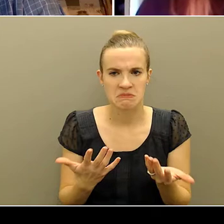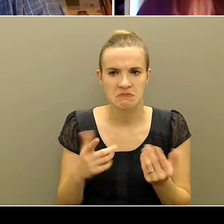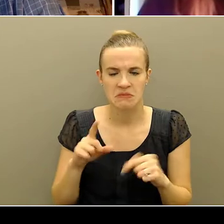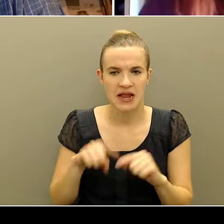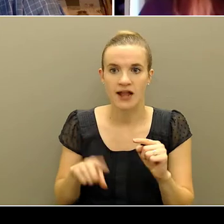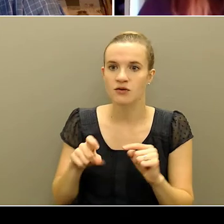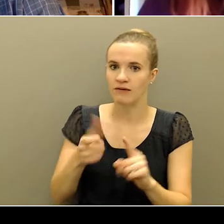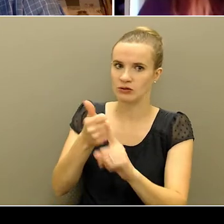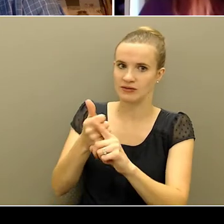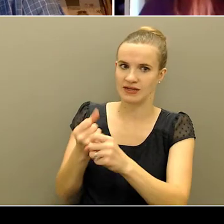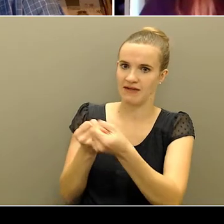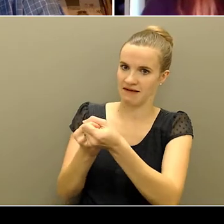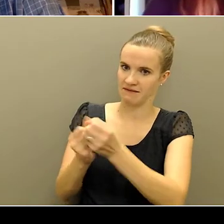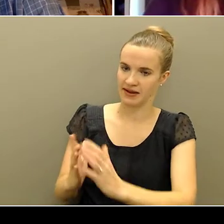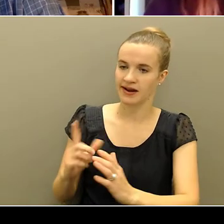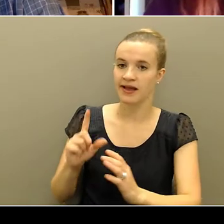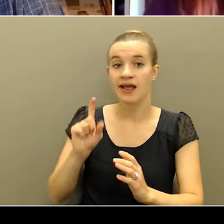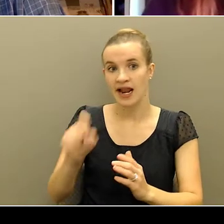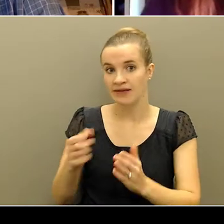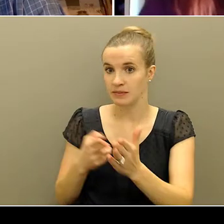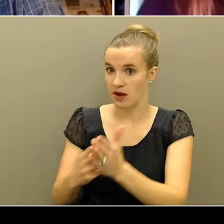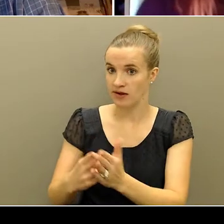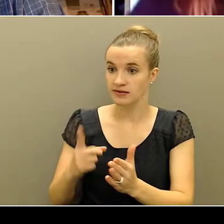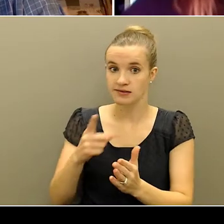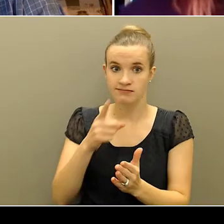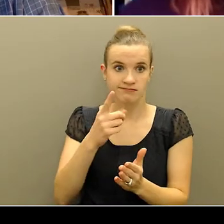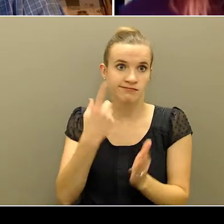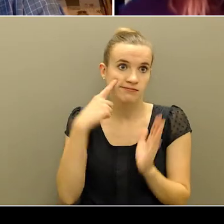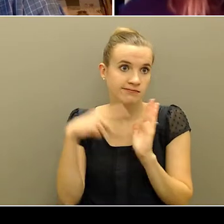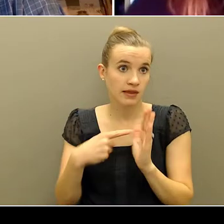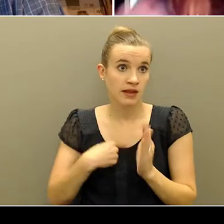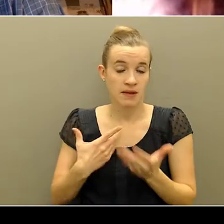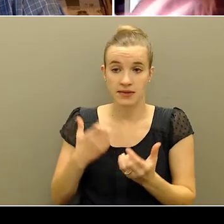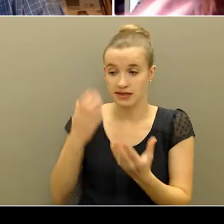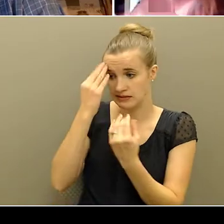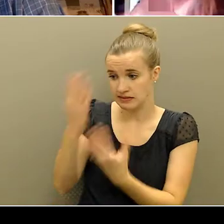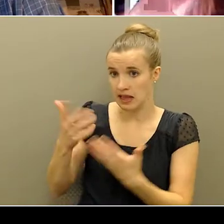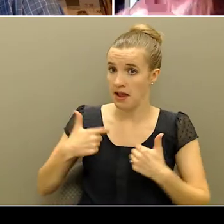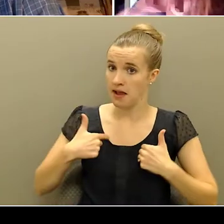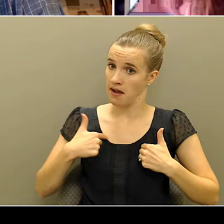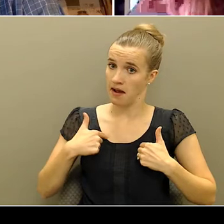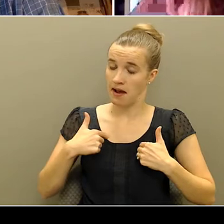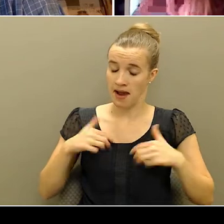can stand, I can't stand, I can move a little bit, I can go long distances, you